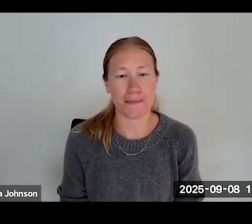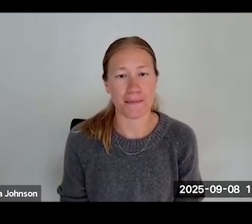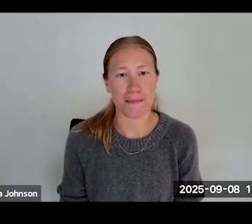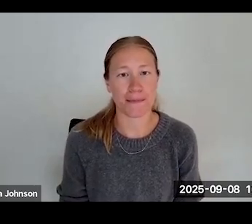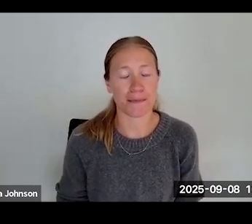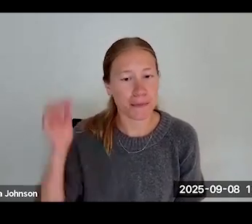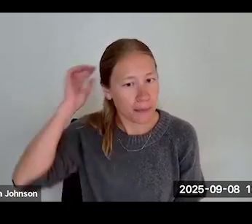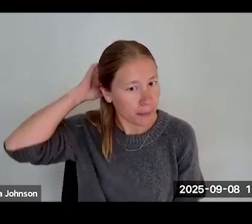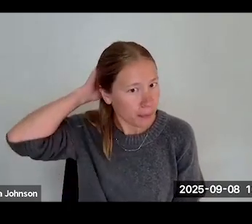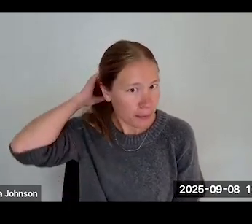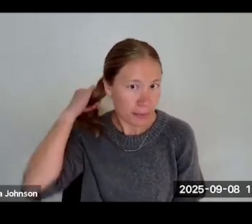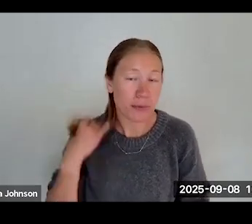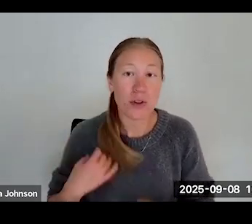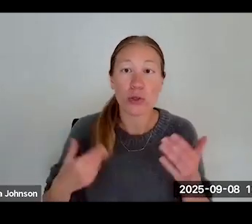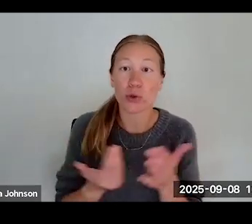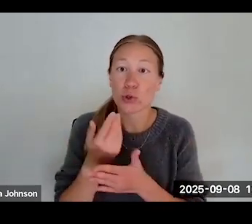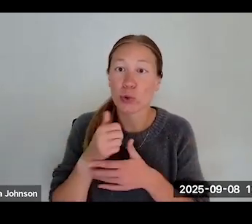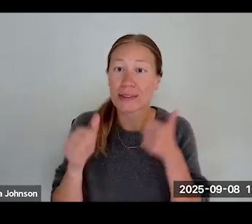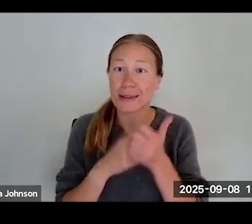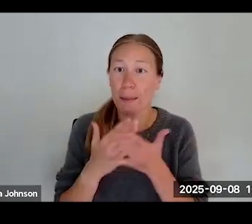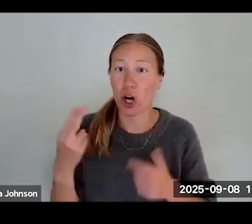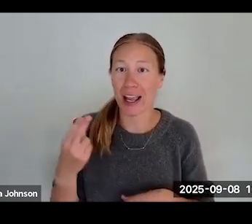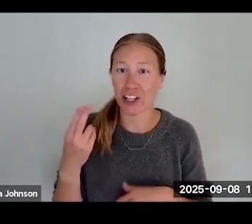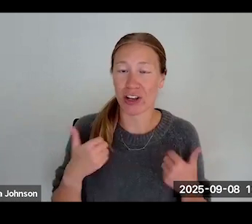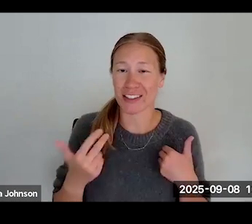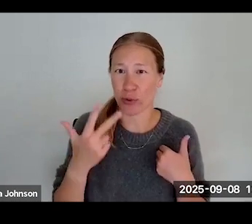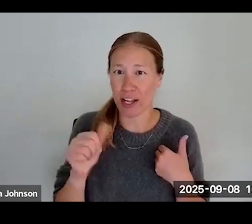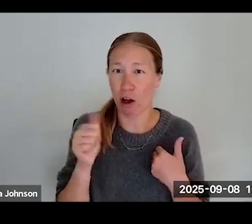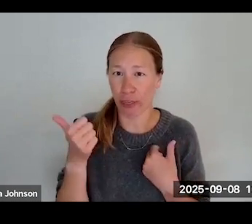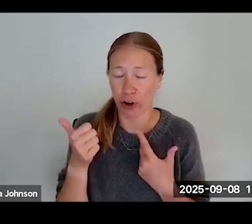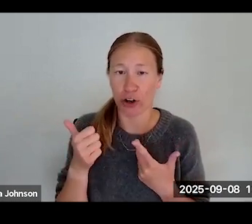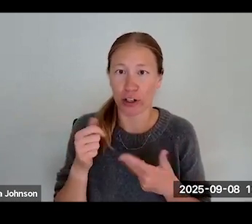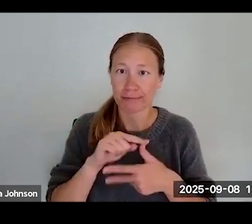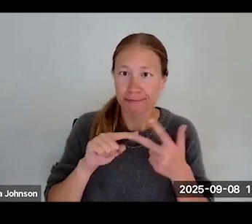The new Subpart H has three other general provisions that may be helpful to understand.